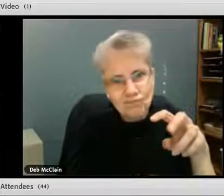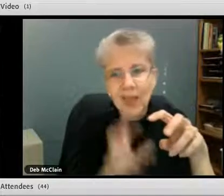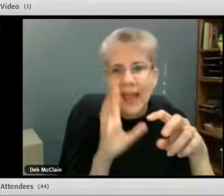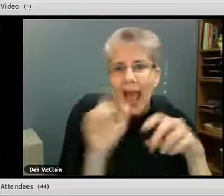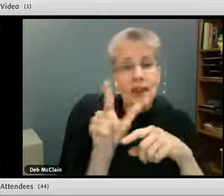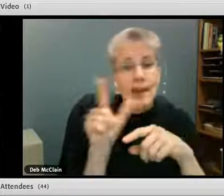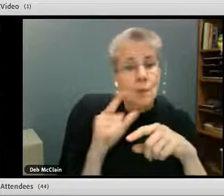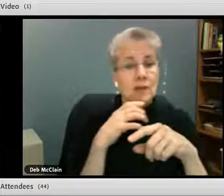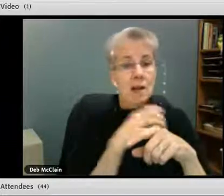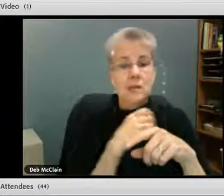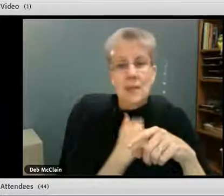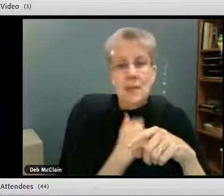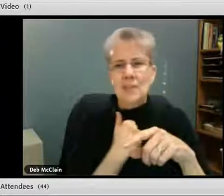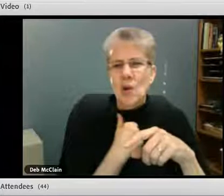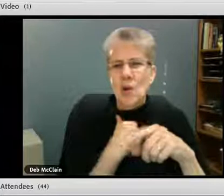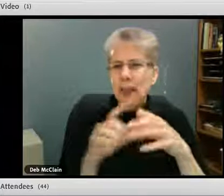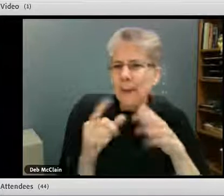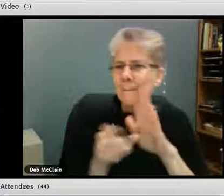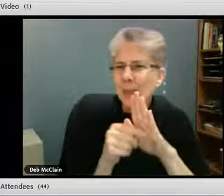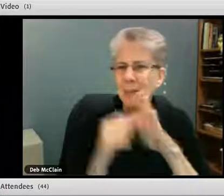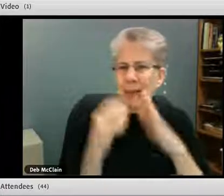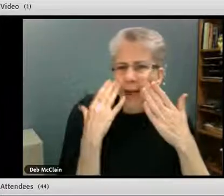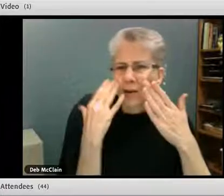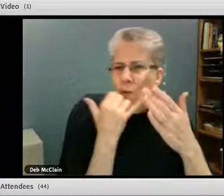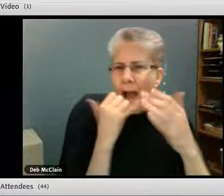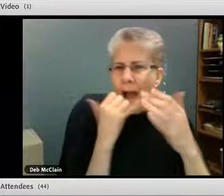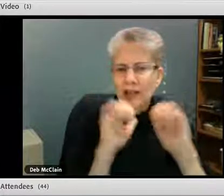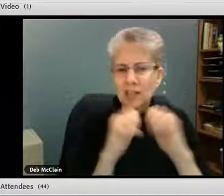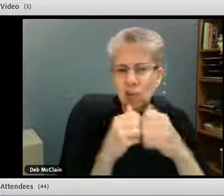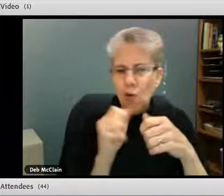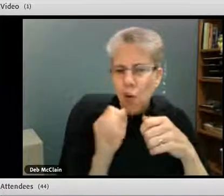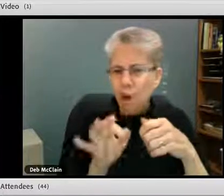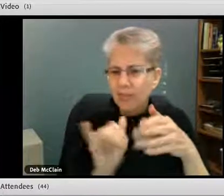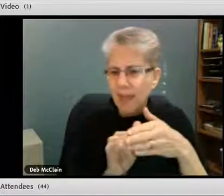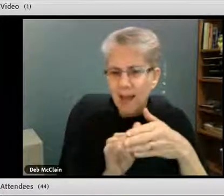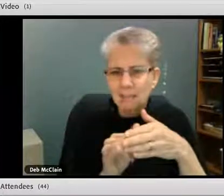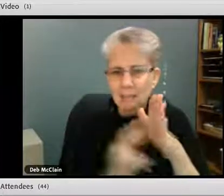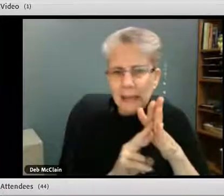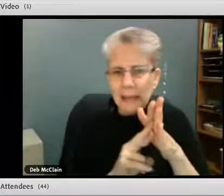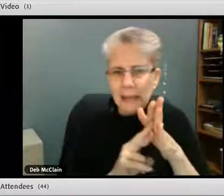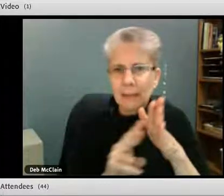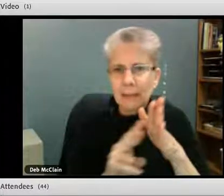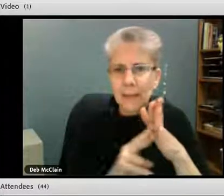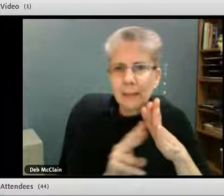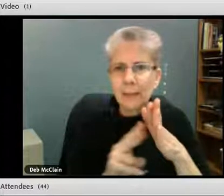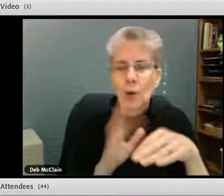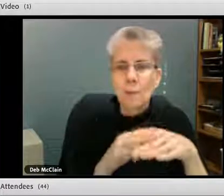I don't know how to turn off a feature on my computer that wants to beep.